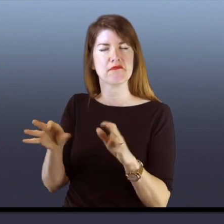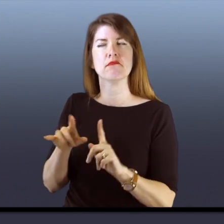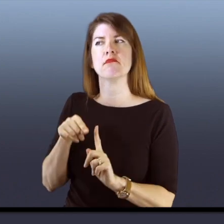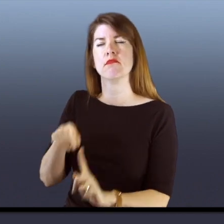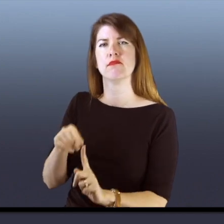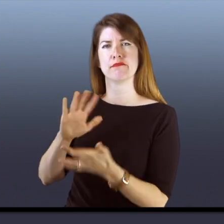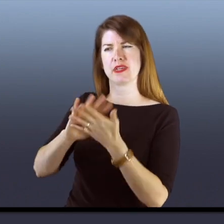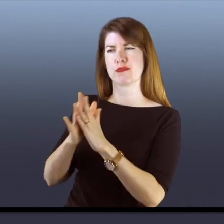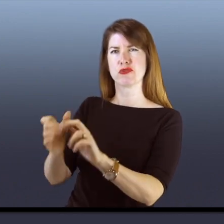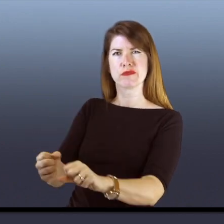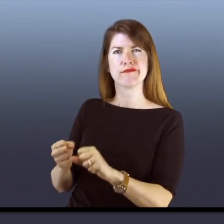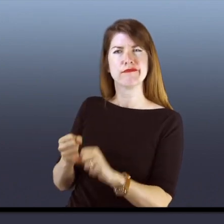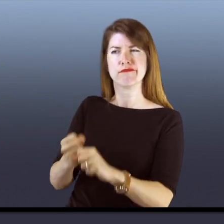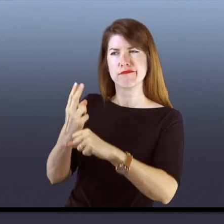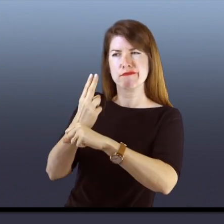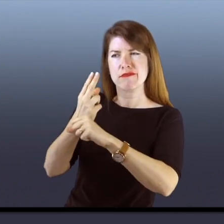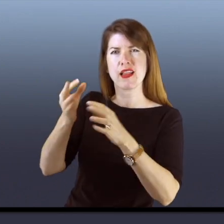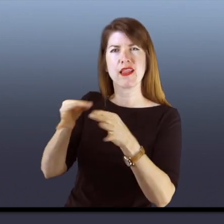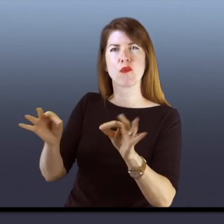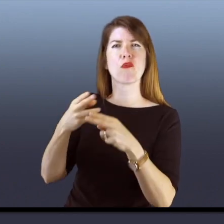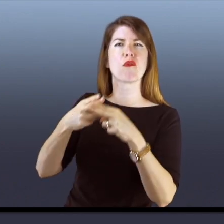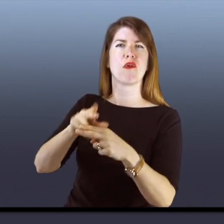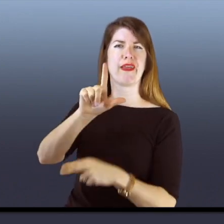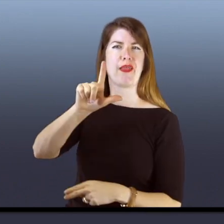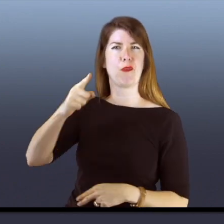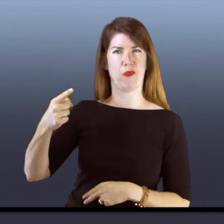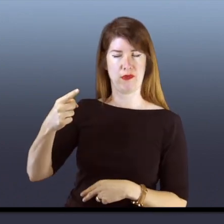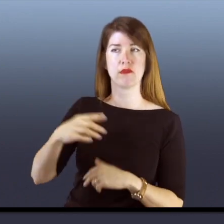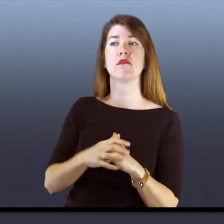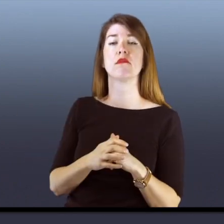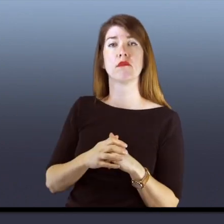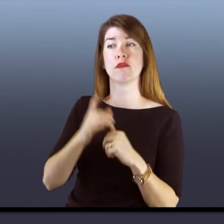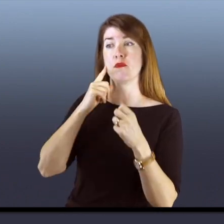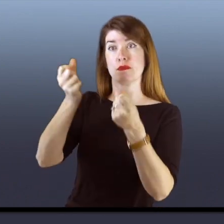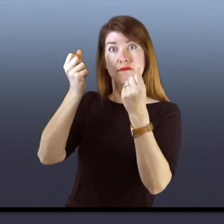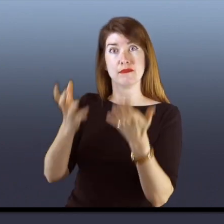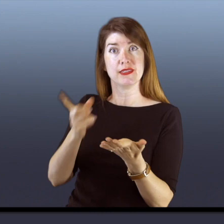For many deaf and hard of hearing children that are born to hearing parents,